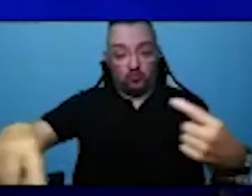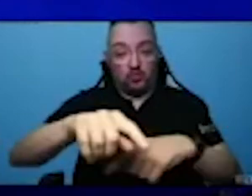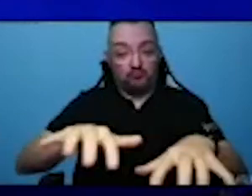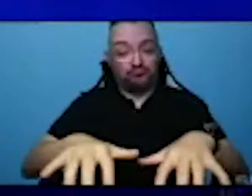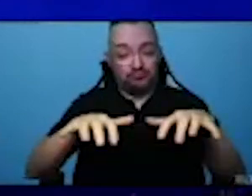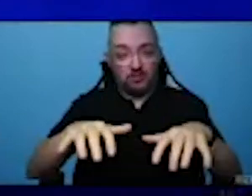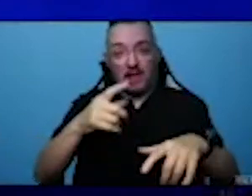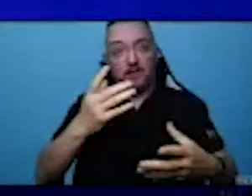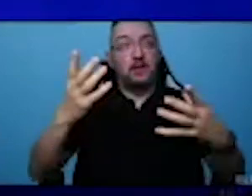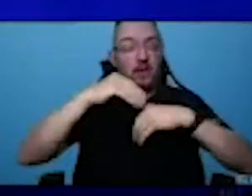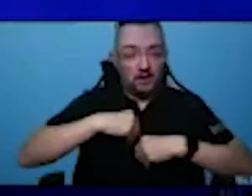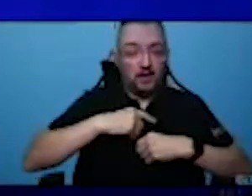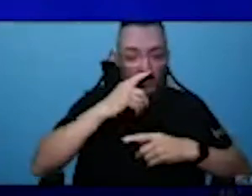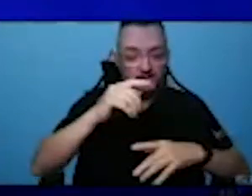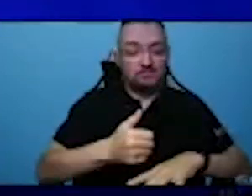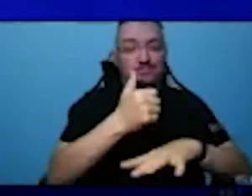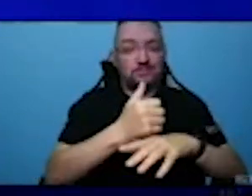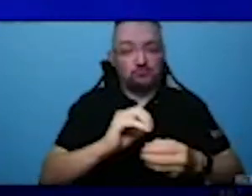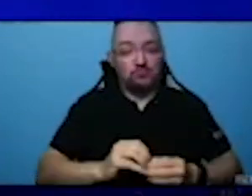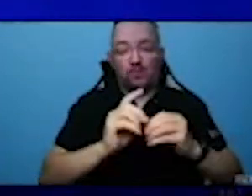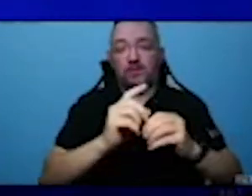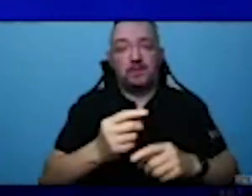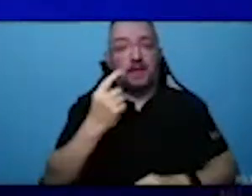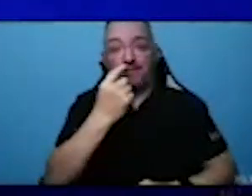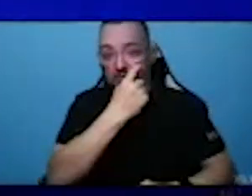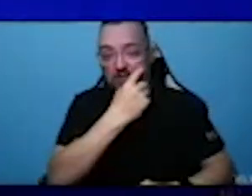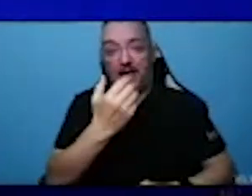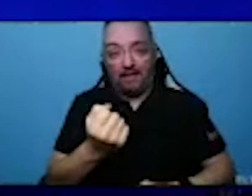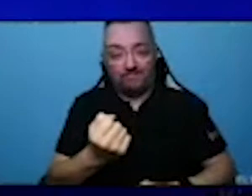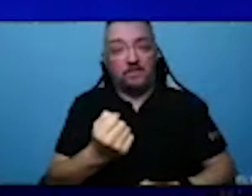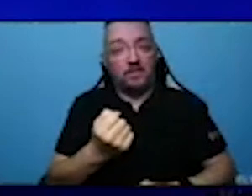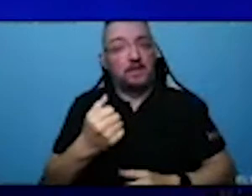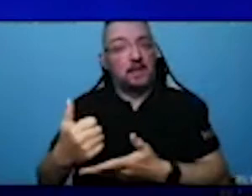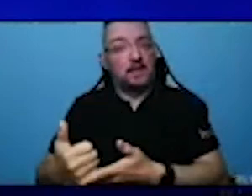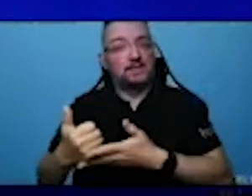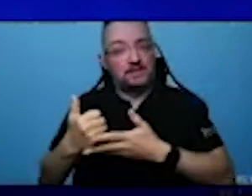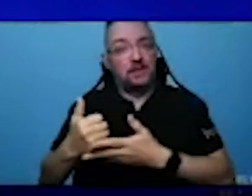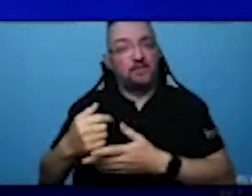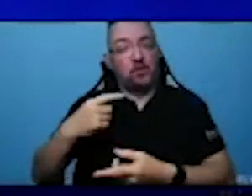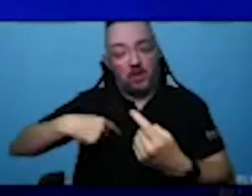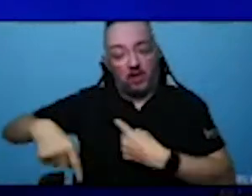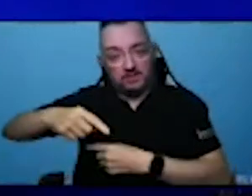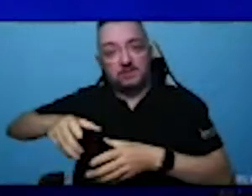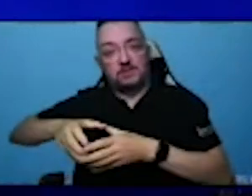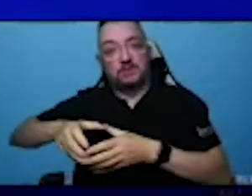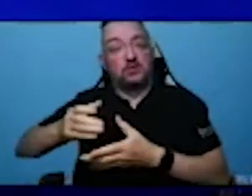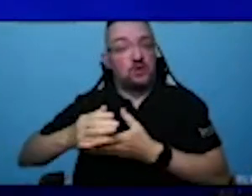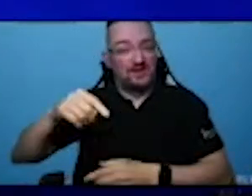decisions both with us and on our behalf, became a real clear theme as we were